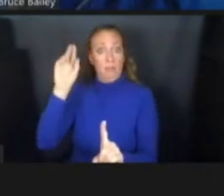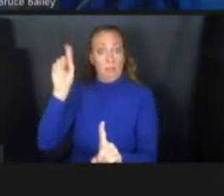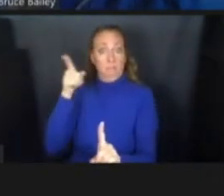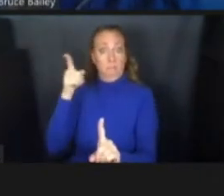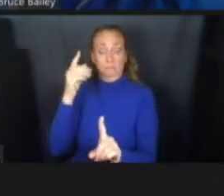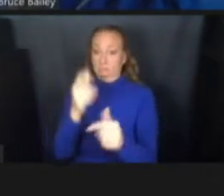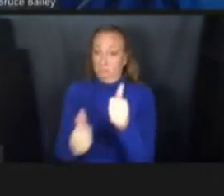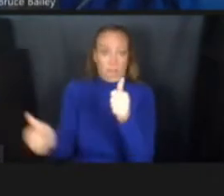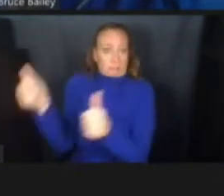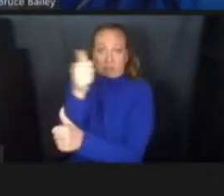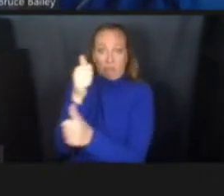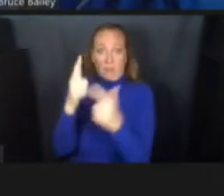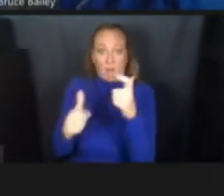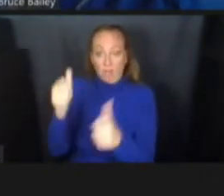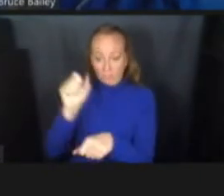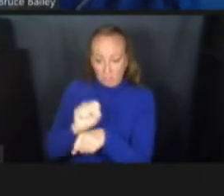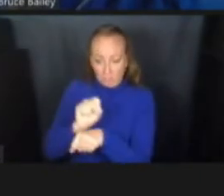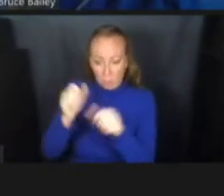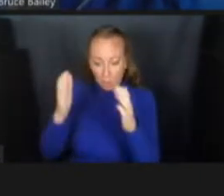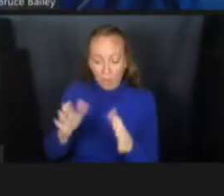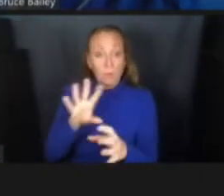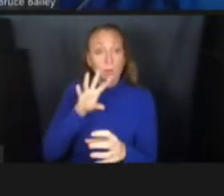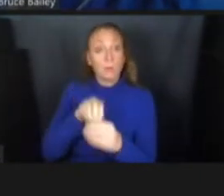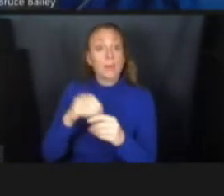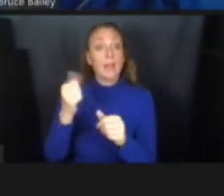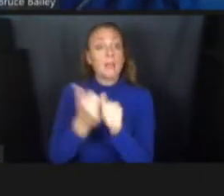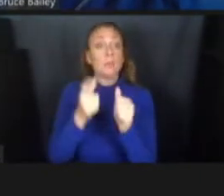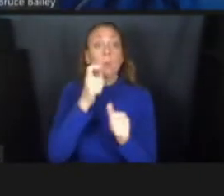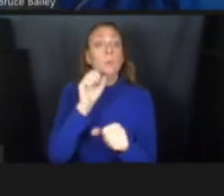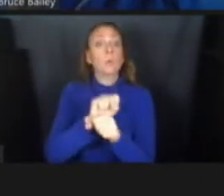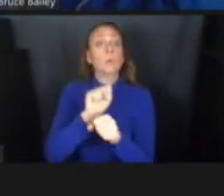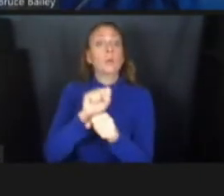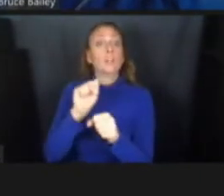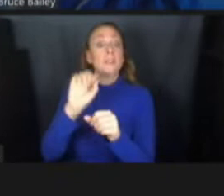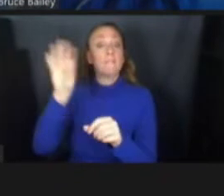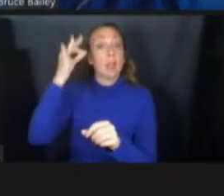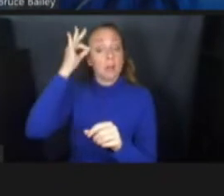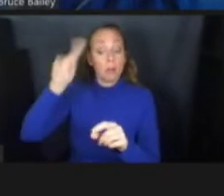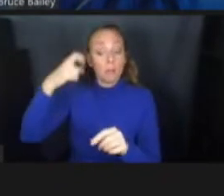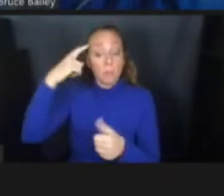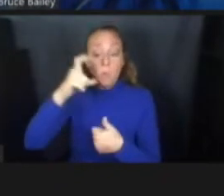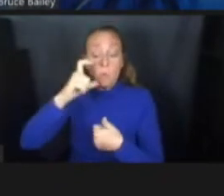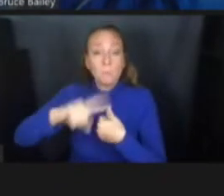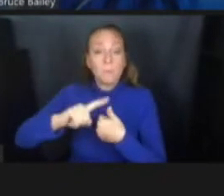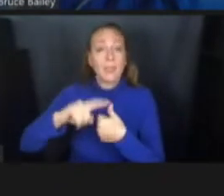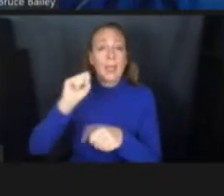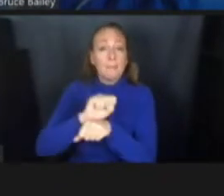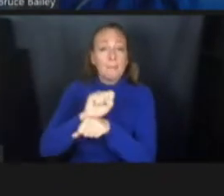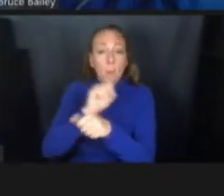including everyone that works for the federal government, that's employees, contractors, and grant recipients.